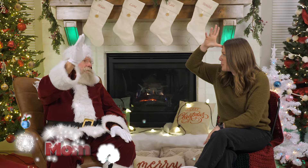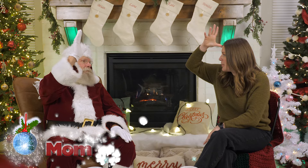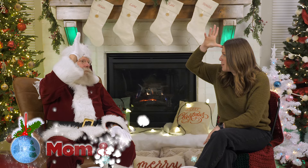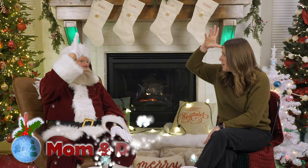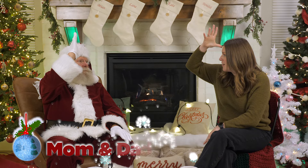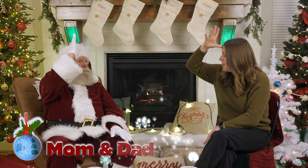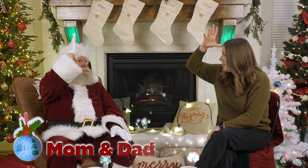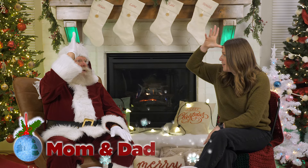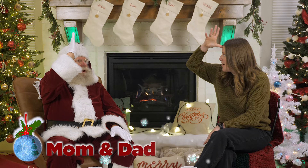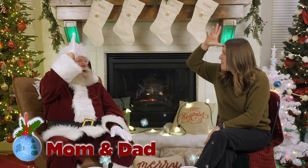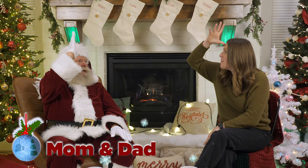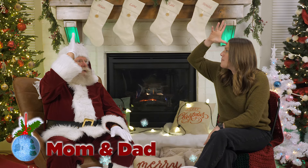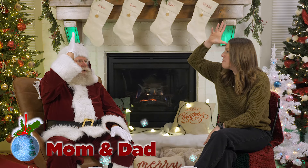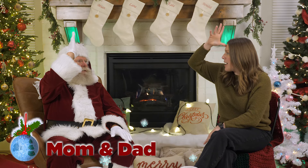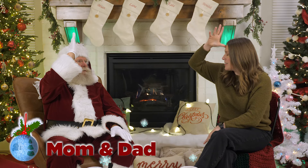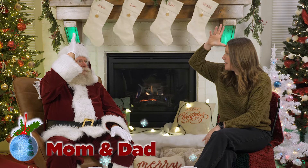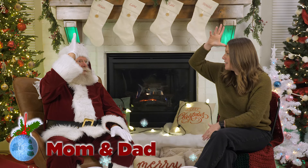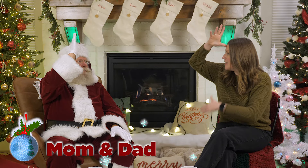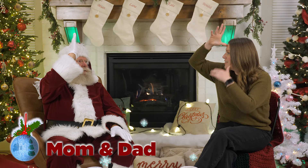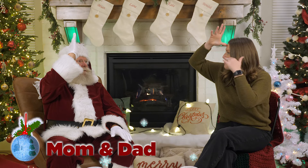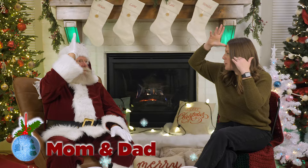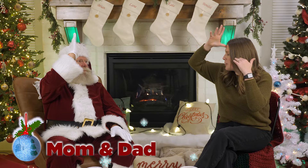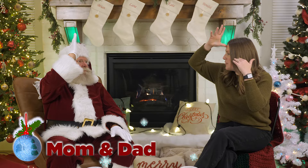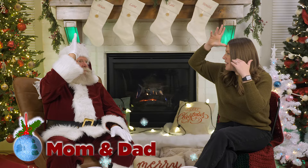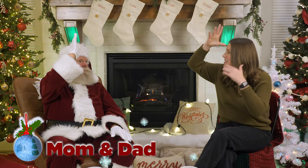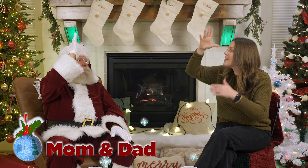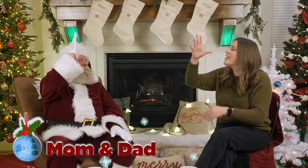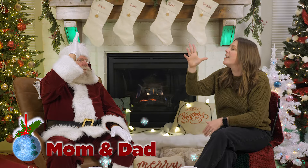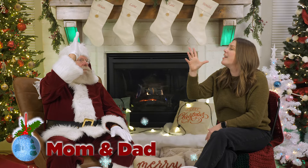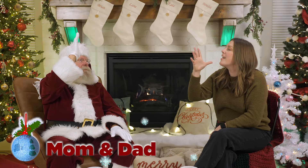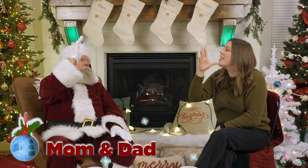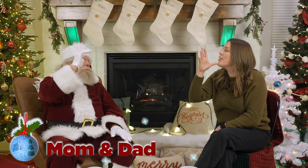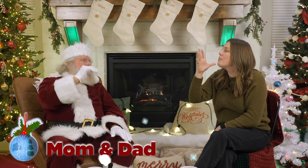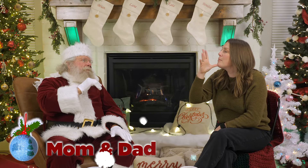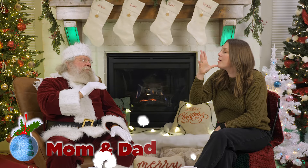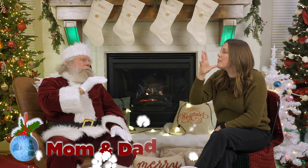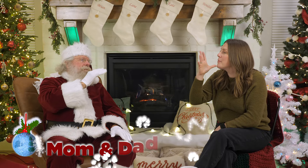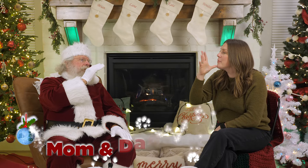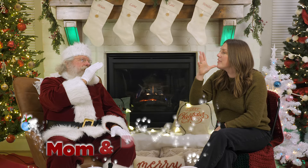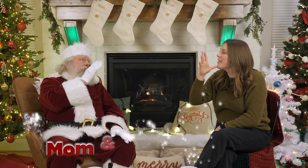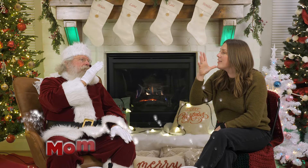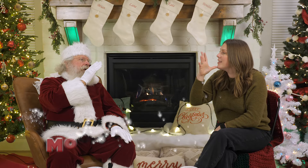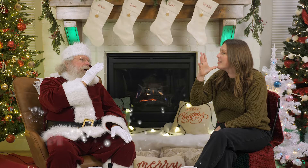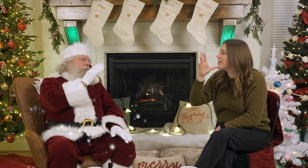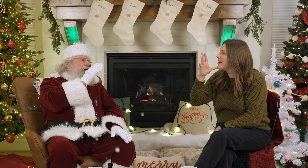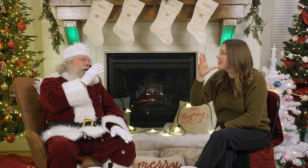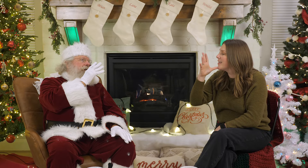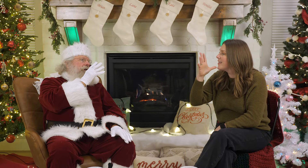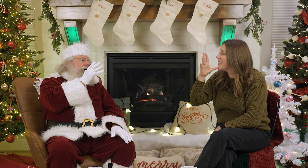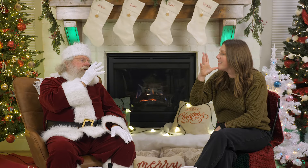here, the masculine part of the face. And then Mom down here. Down here?